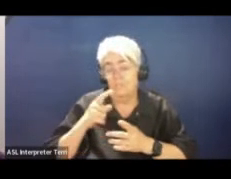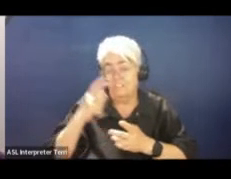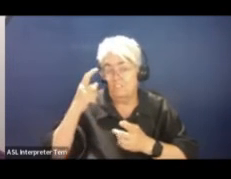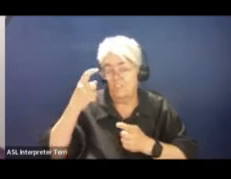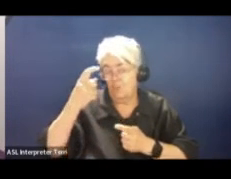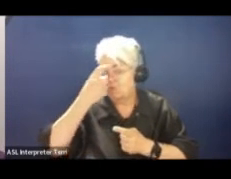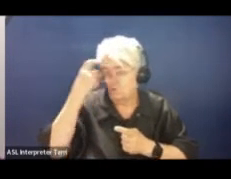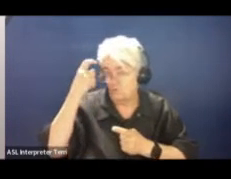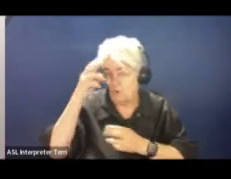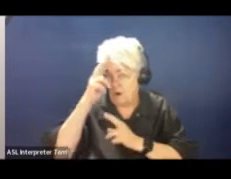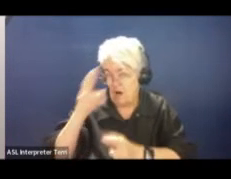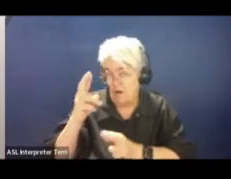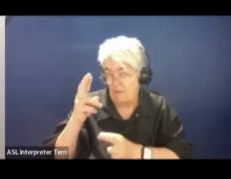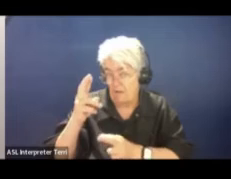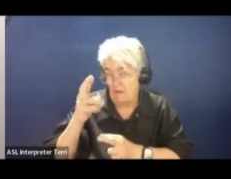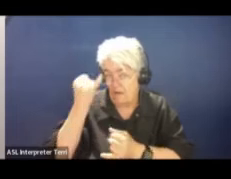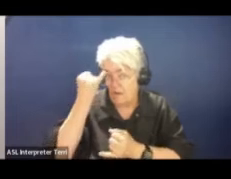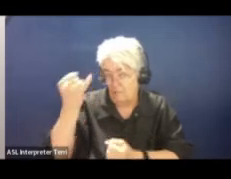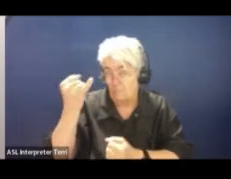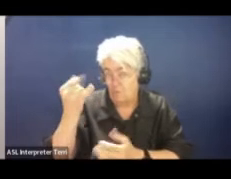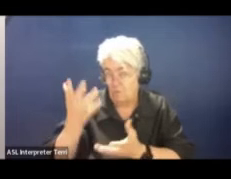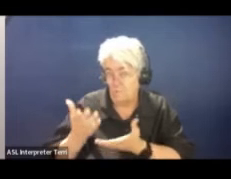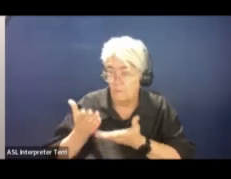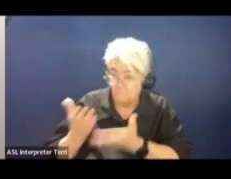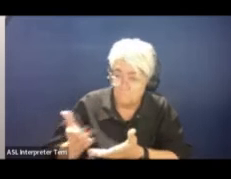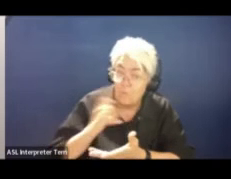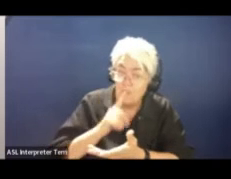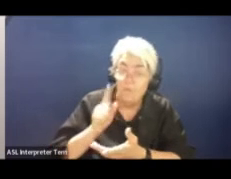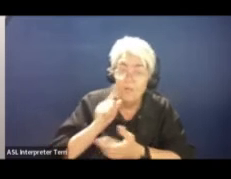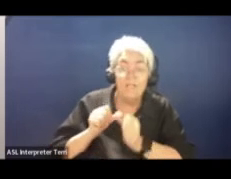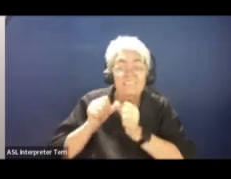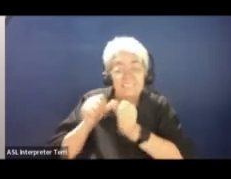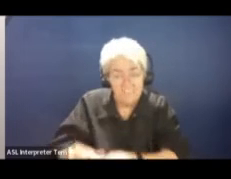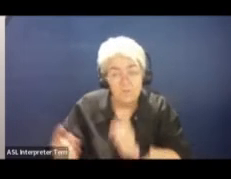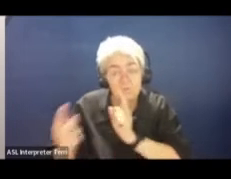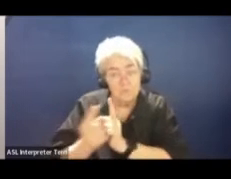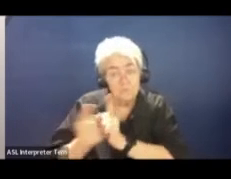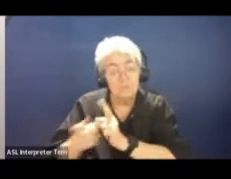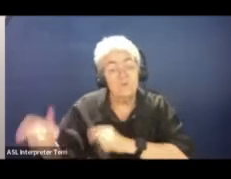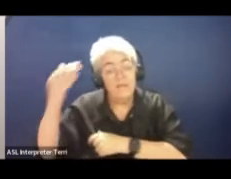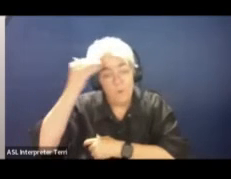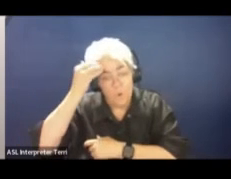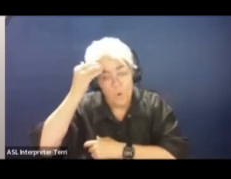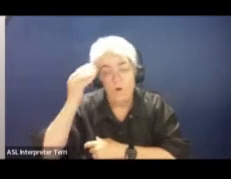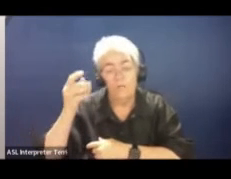rapport. And we're going to keep it going so that they know that they have a brain injury community that they can connect